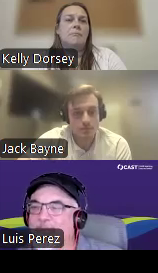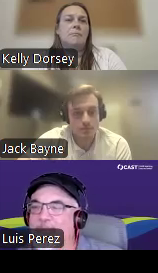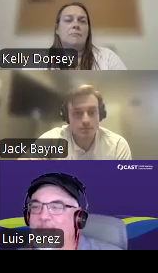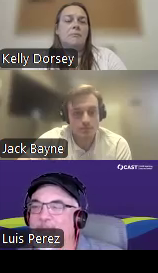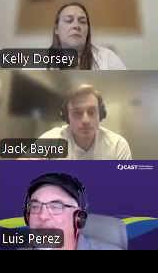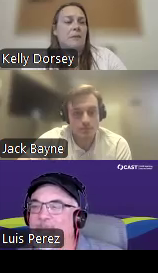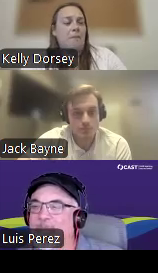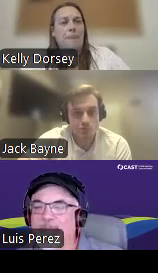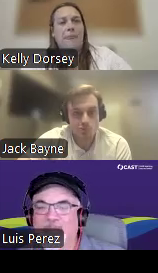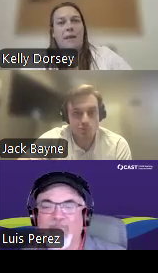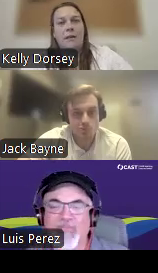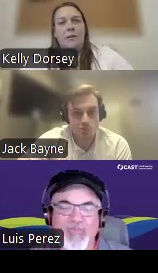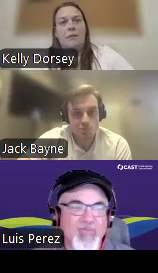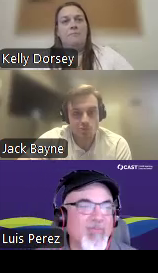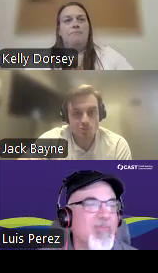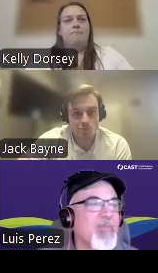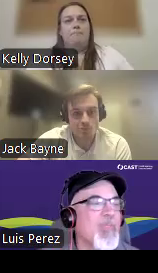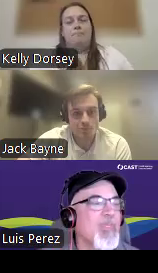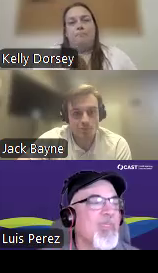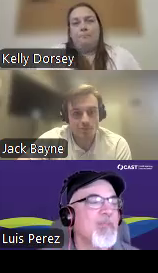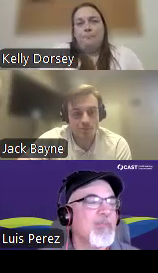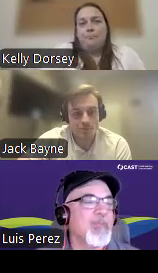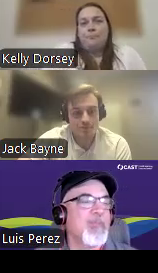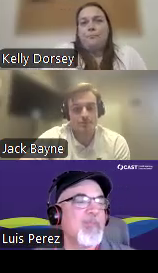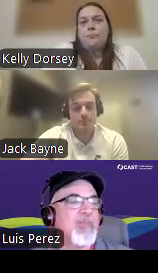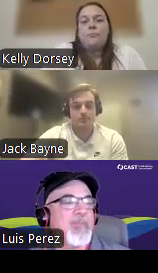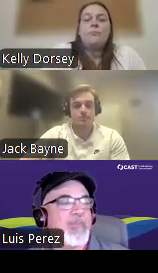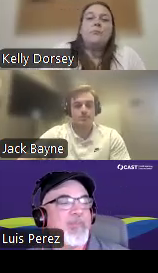conversation with my children recently, where I thought if something was in the cloud,